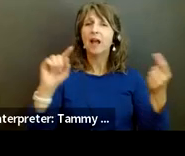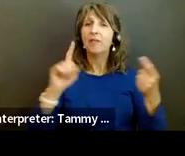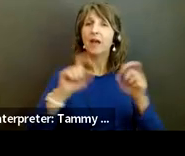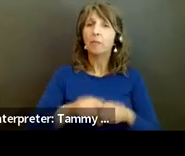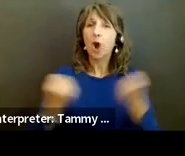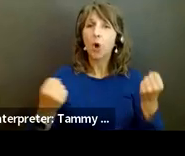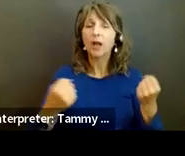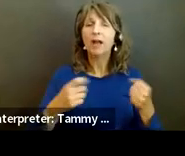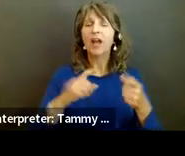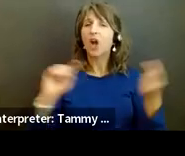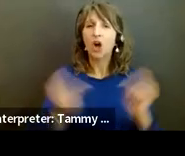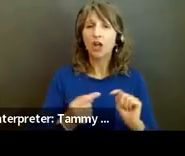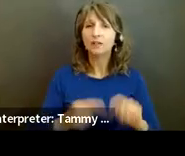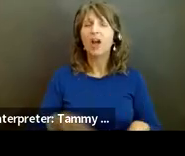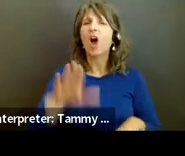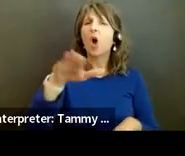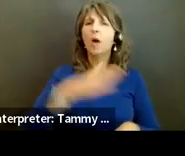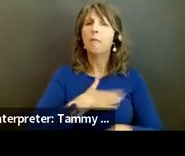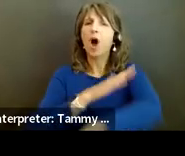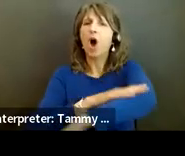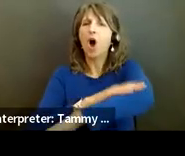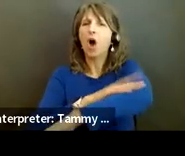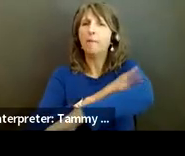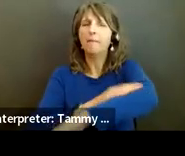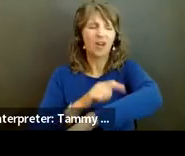Oh, in my arm? I don't know why it's been like that for a while. I don't remember when it started. I don't know why it's so much bigger than my right arm.